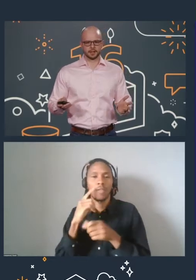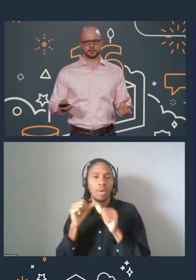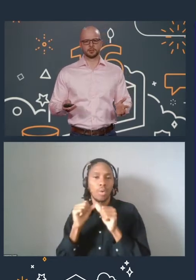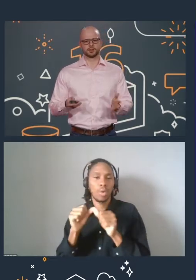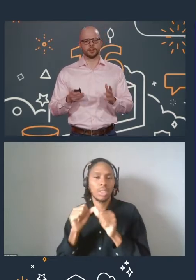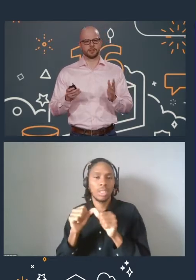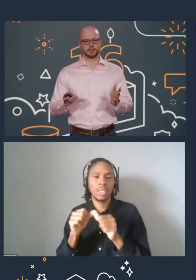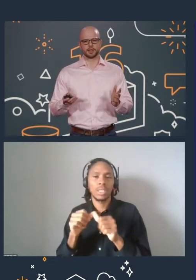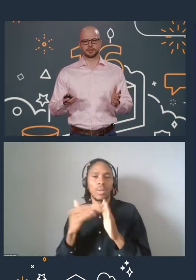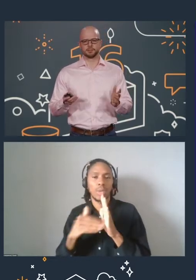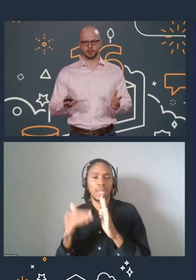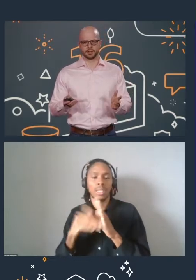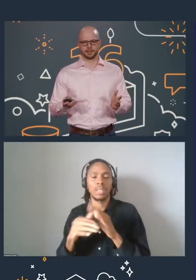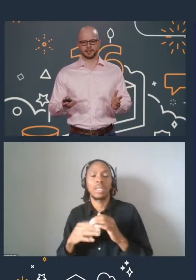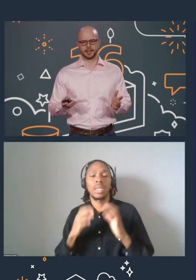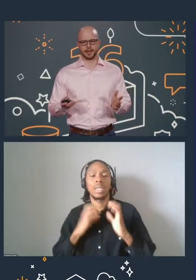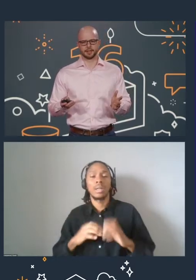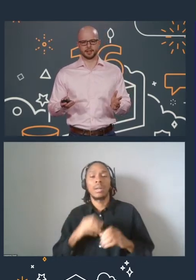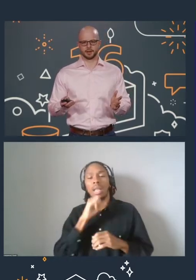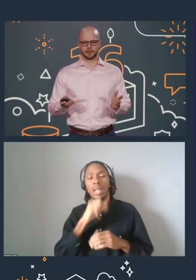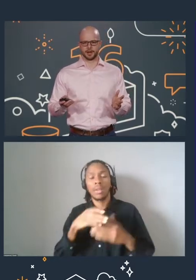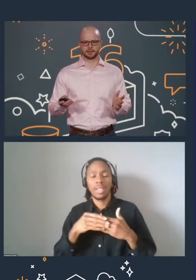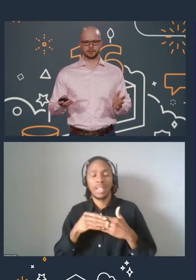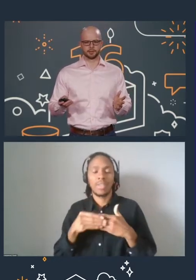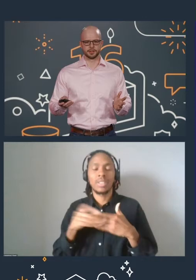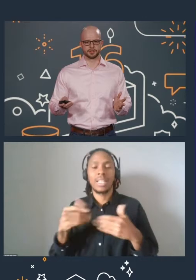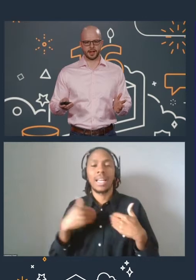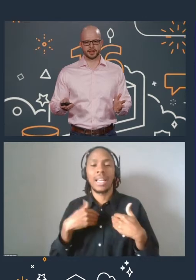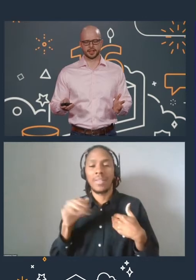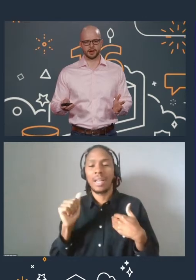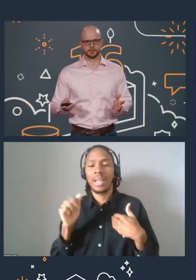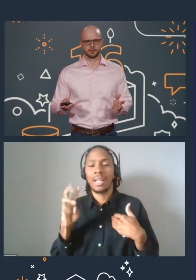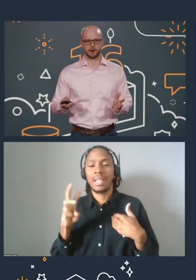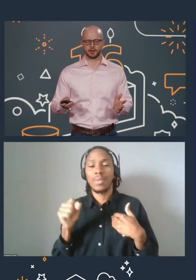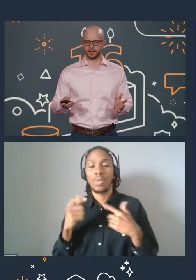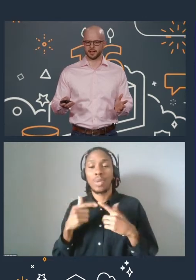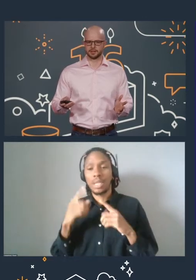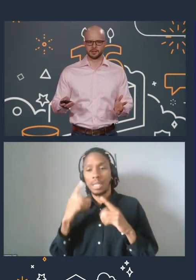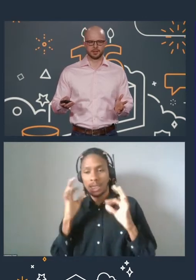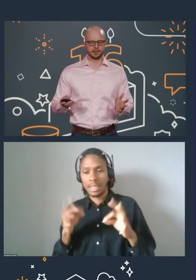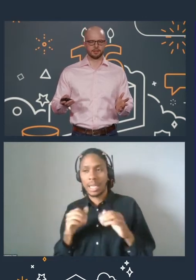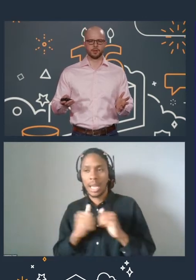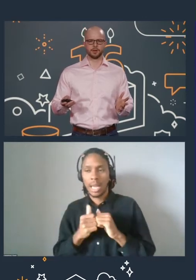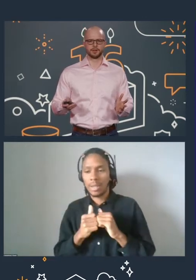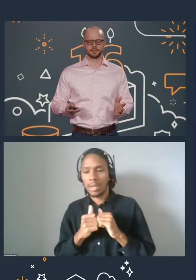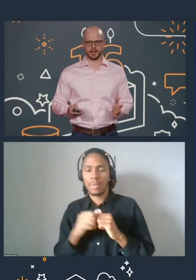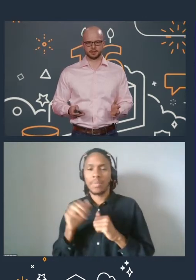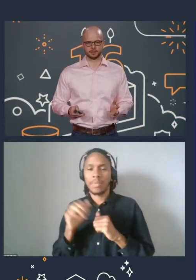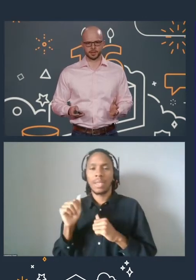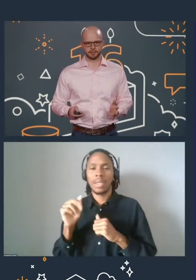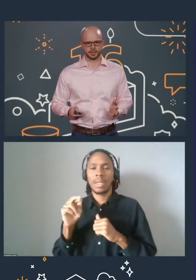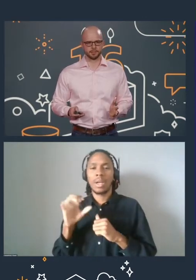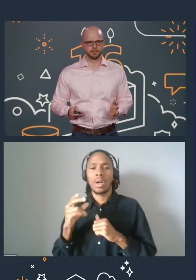Customers love the flexibility that they have in AWS when deciding how to archive for disaster recovery,